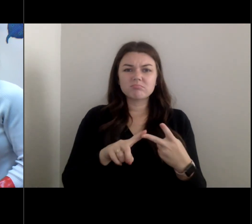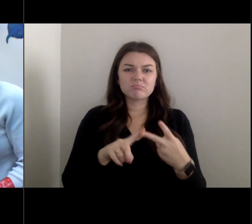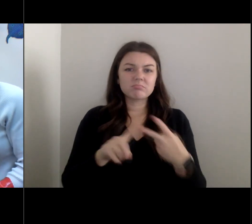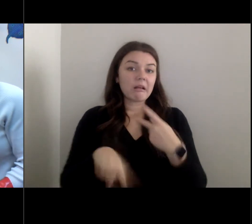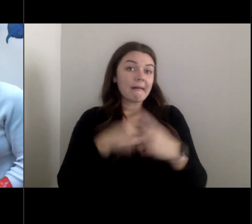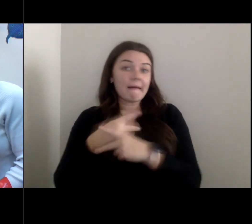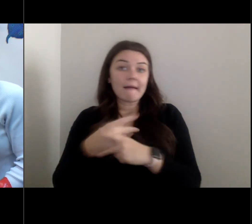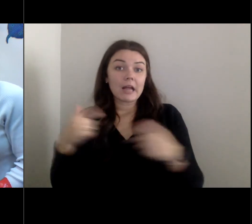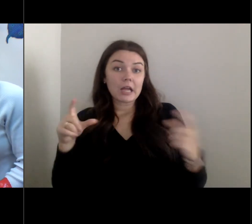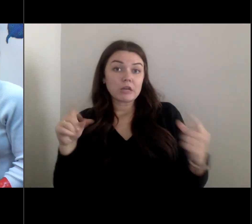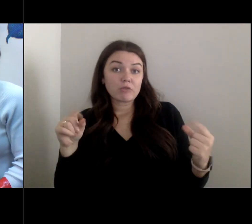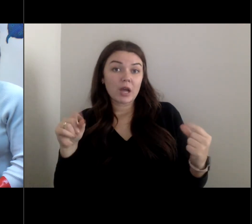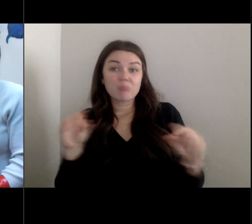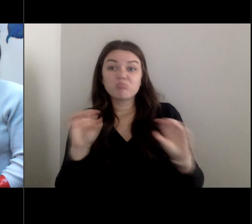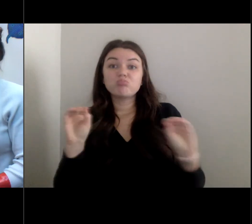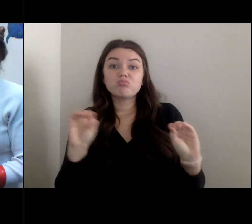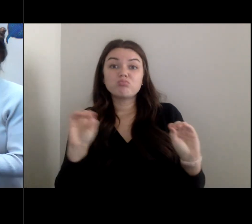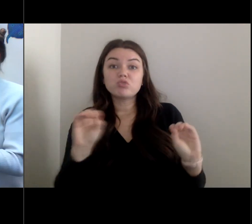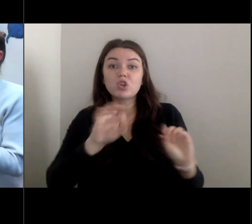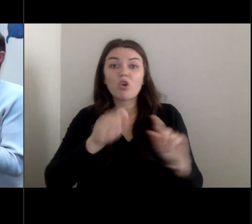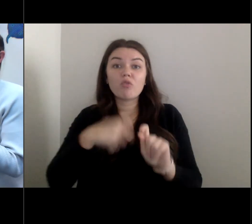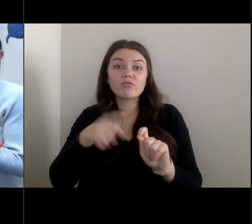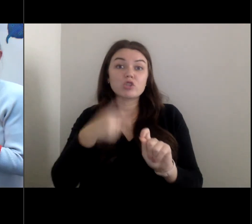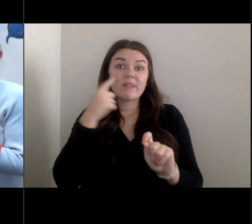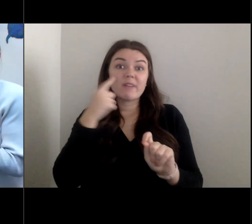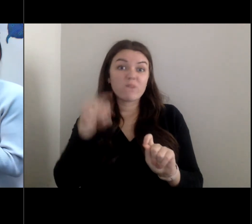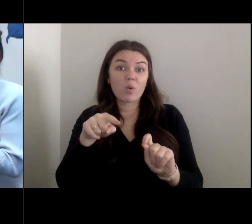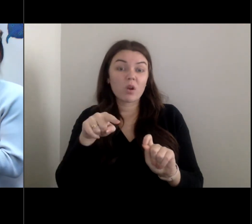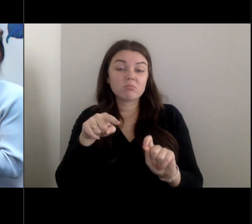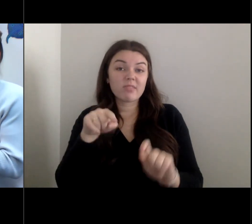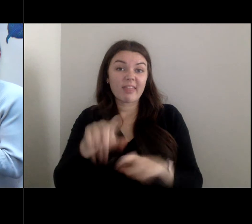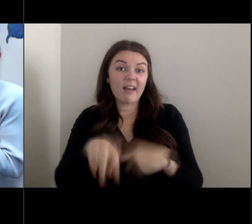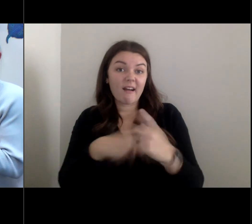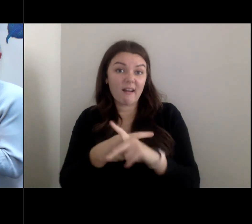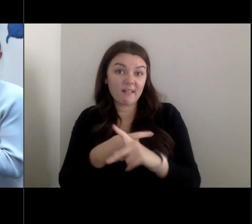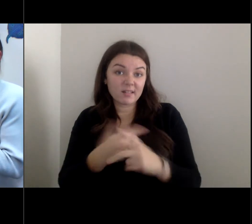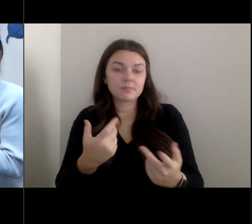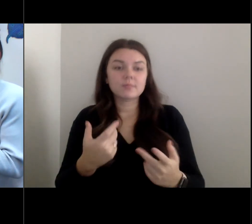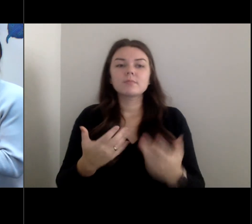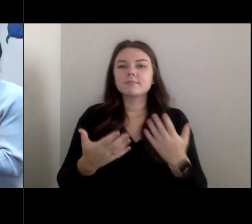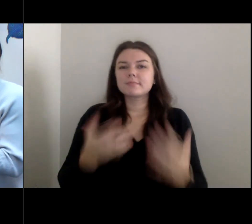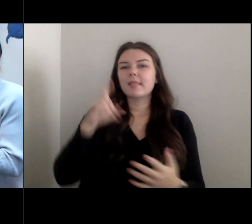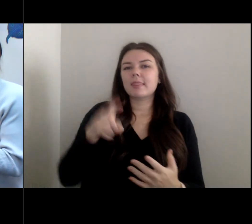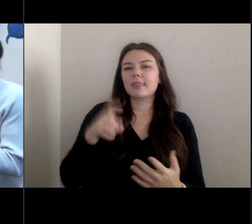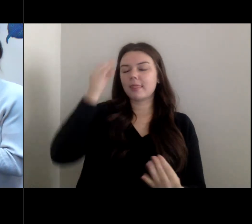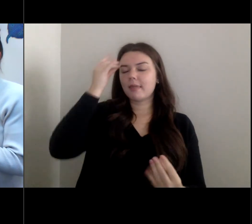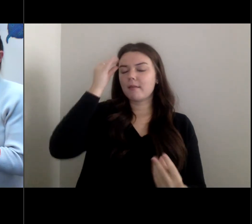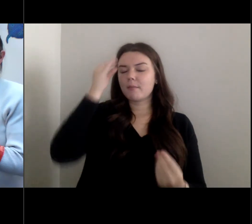that there is no fishery for. So we need to think about some other types of tagging methods.